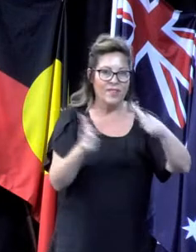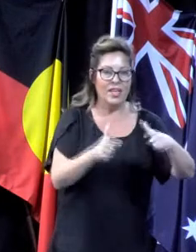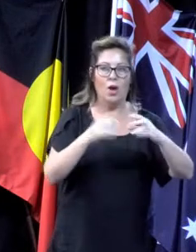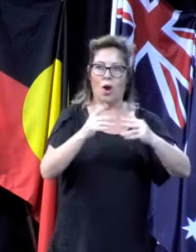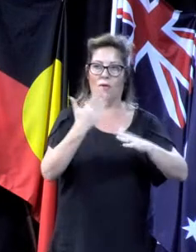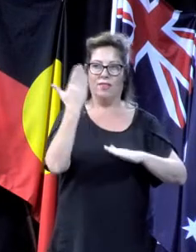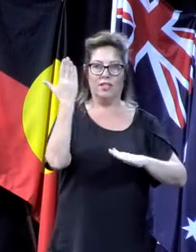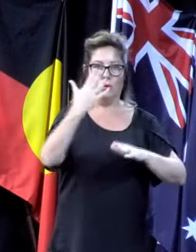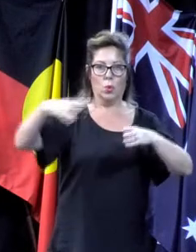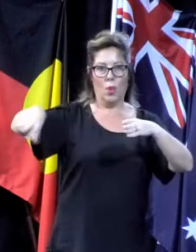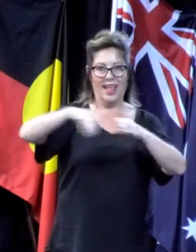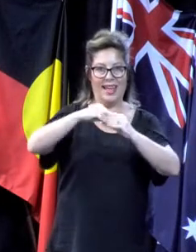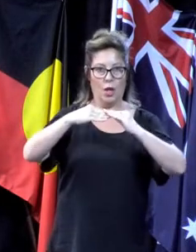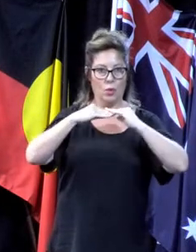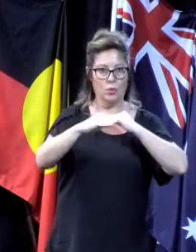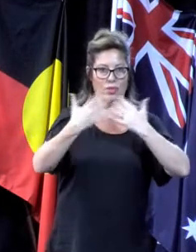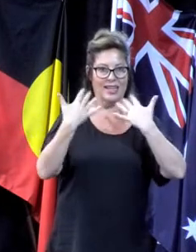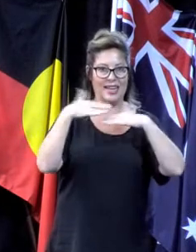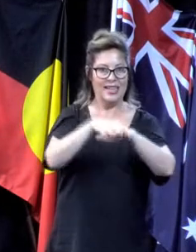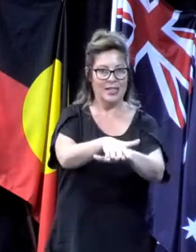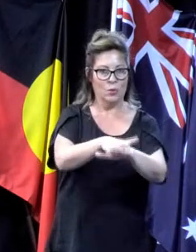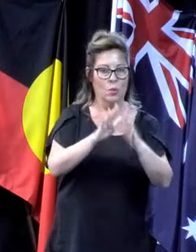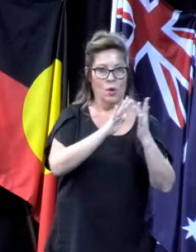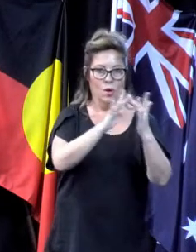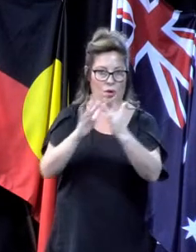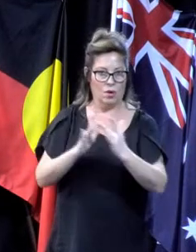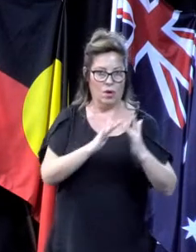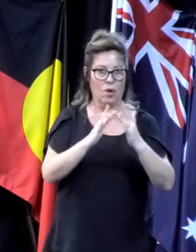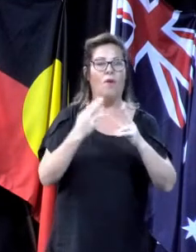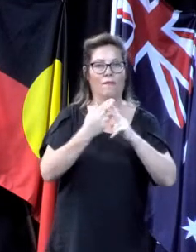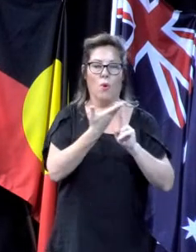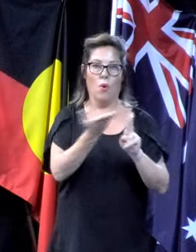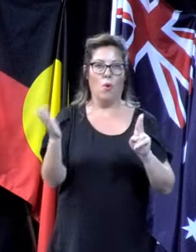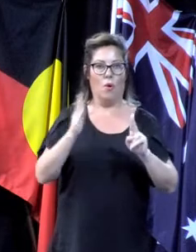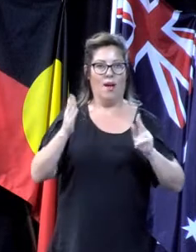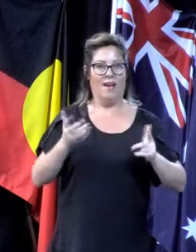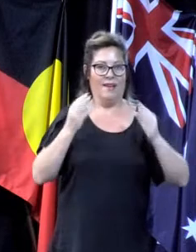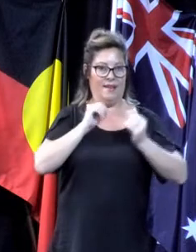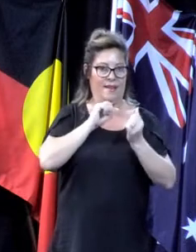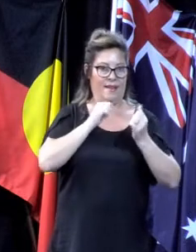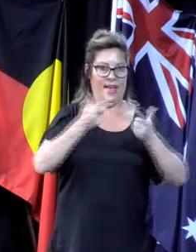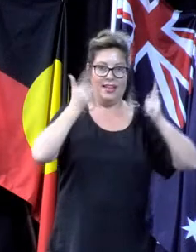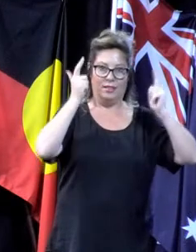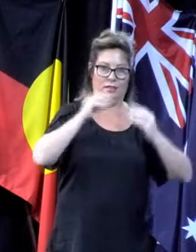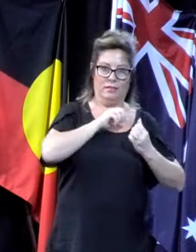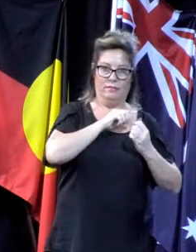for Educators which operates as a network of All Means All, the Australian Alliance for Inclusive Education. Is that right?